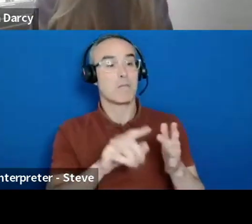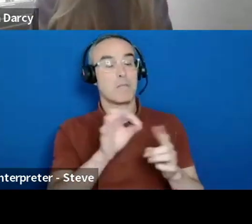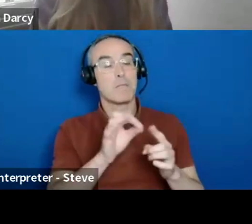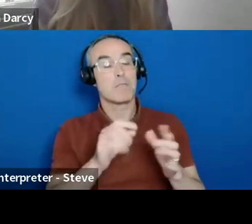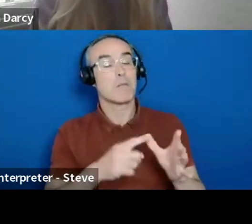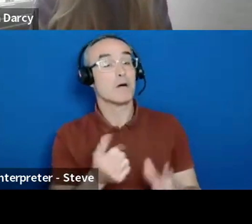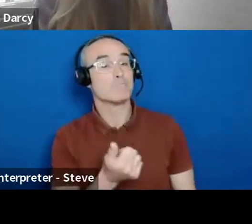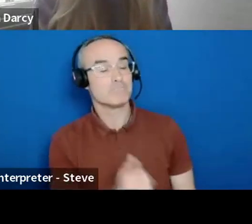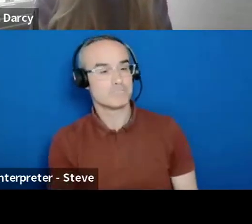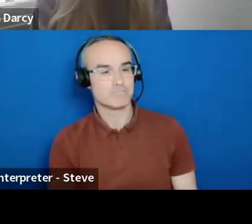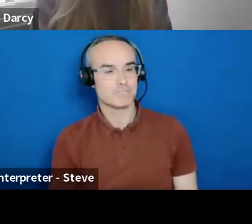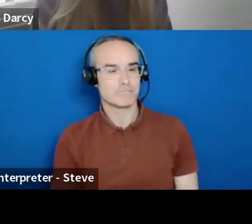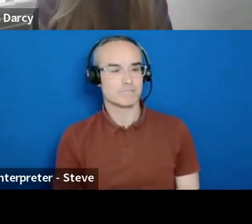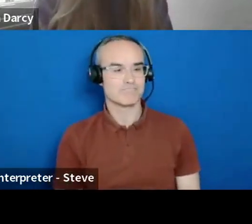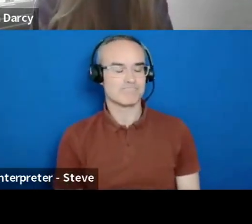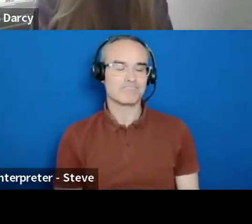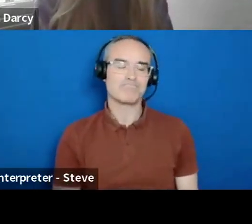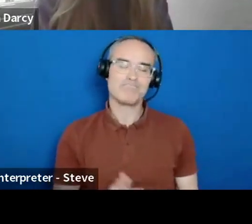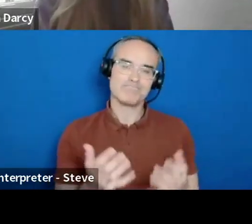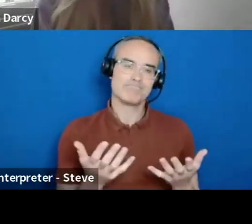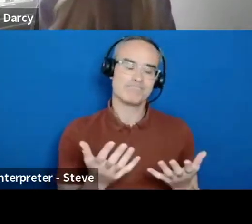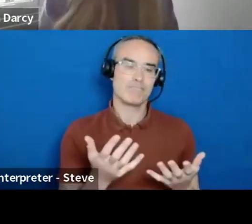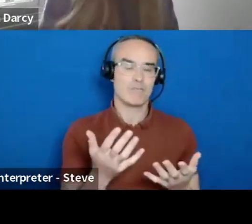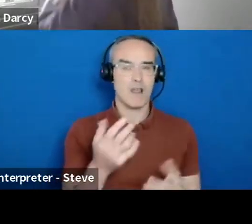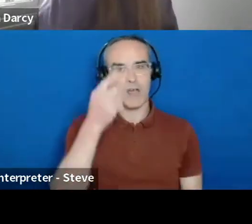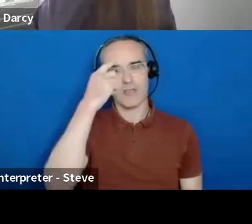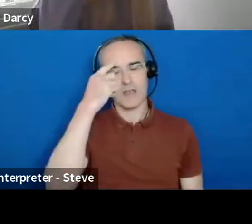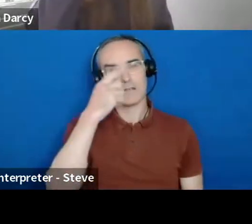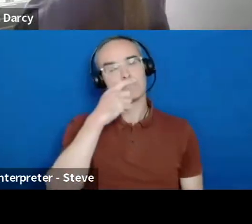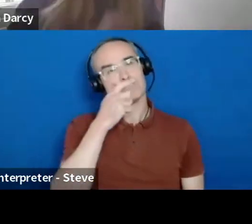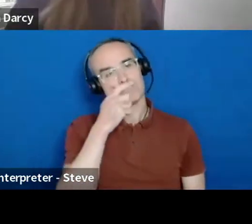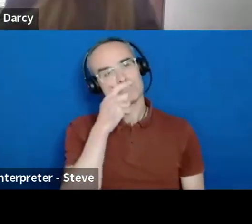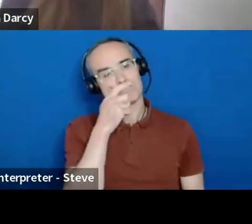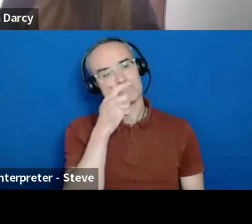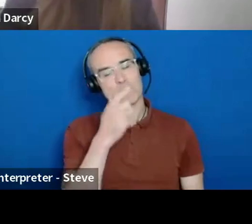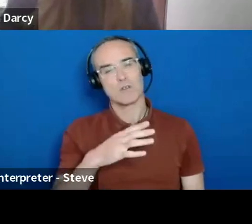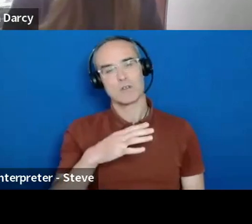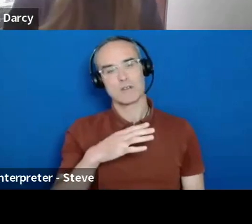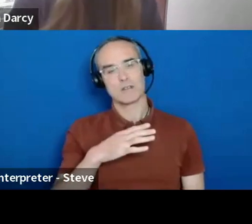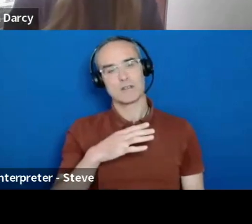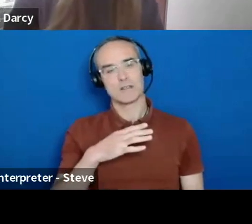there is something around making sure that the organization is doing what it